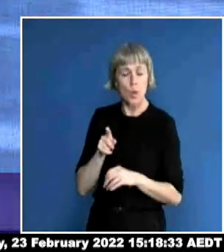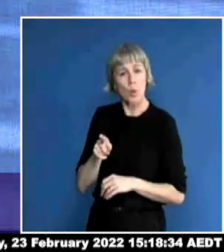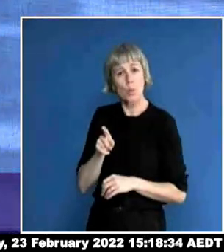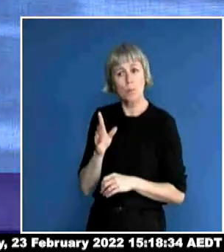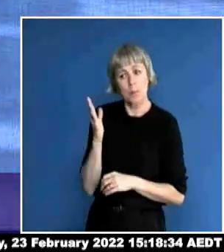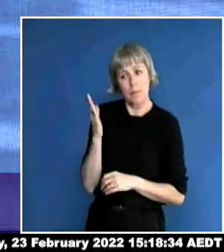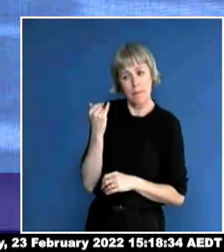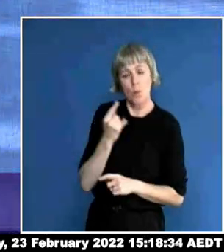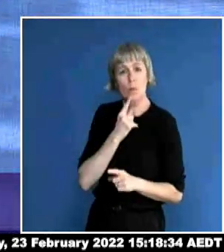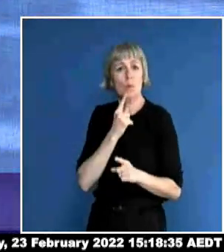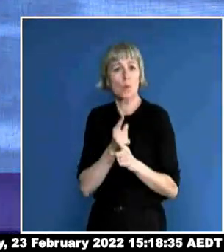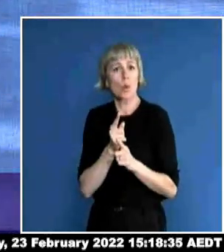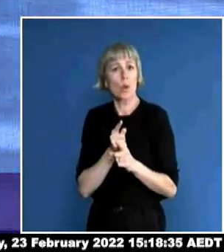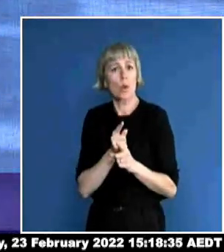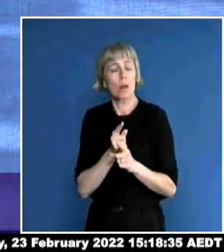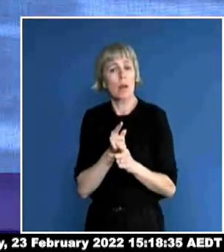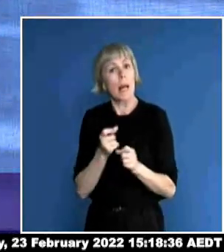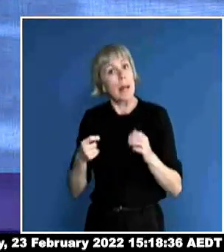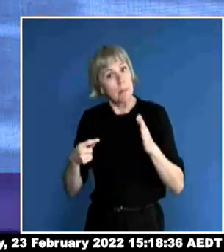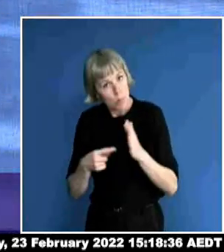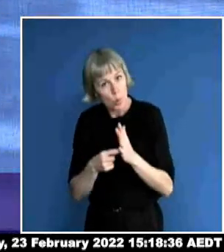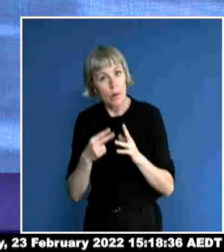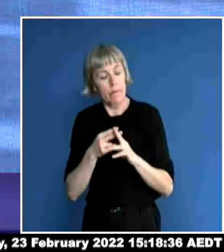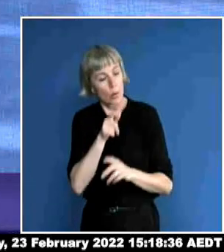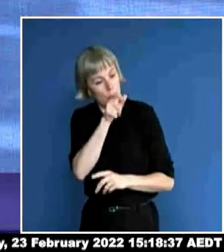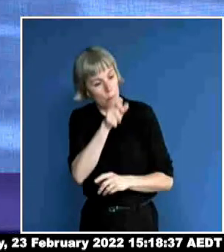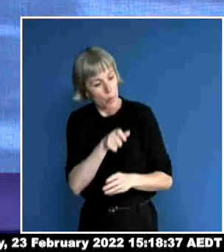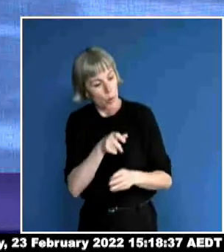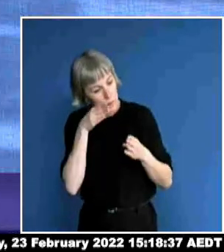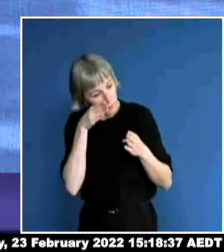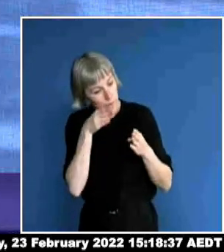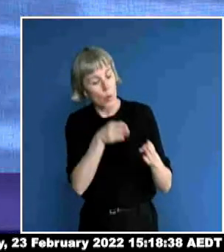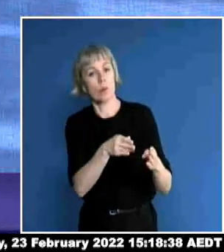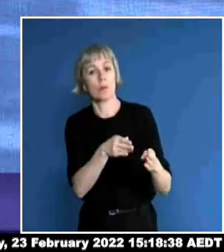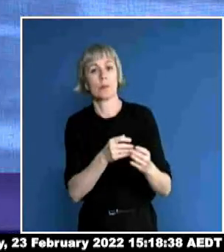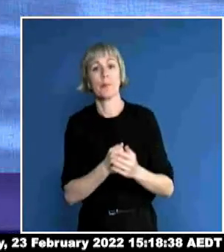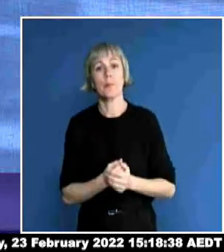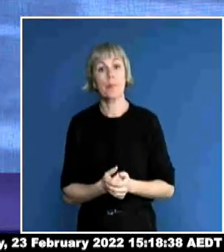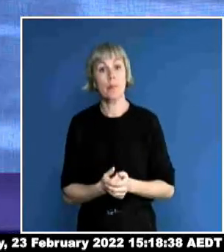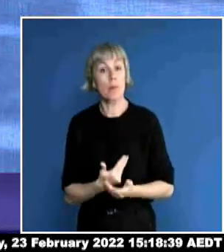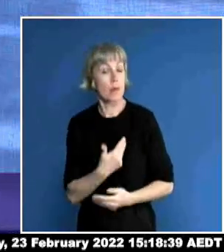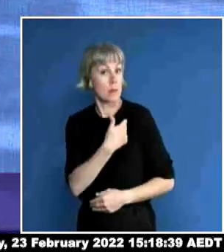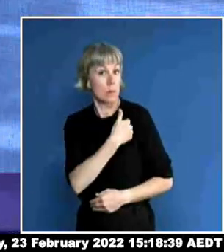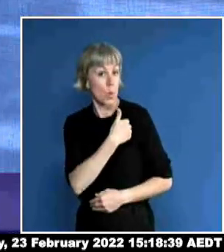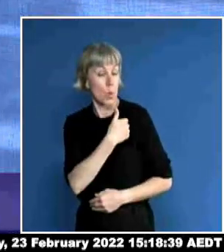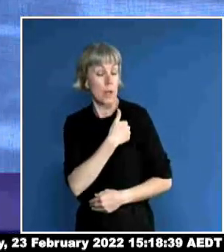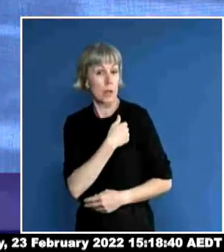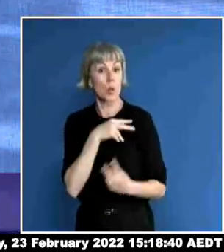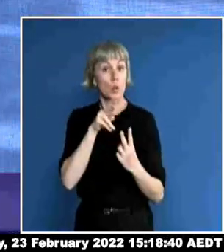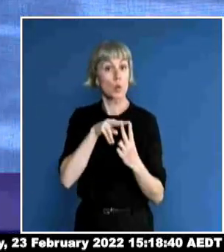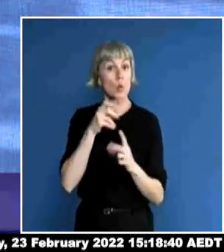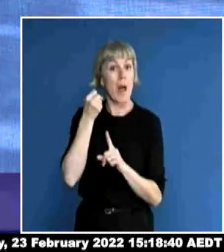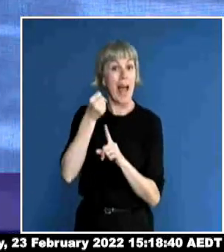heard this morning from some advocates for young people with disability about the importance of being person-centred.